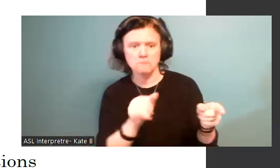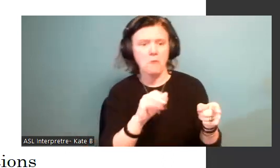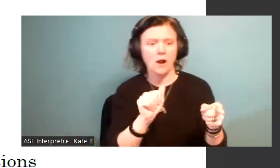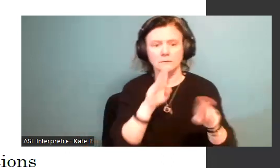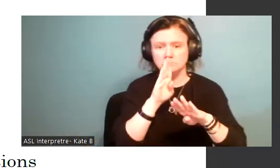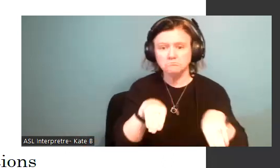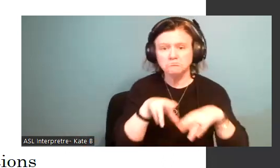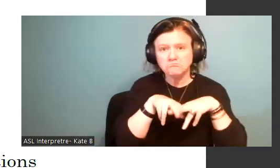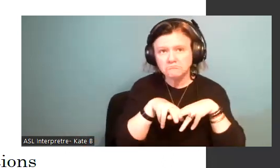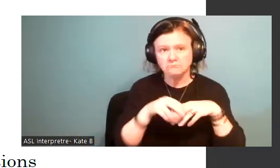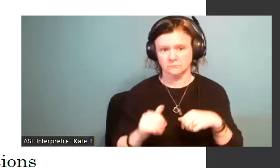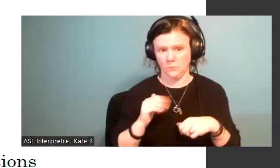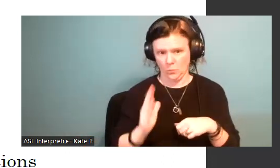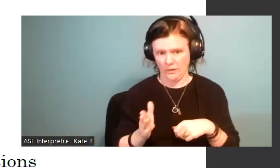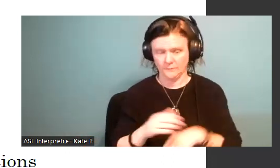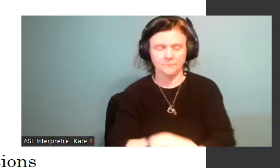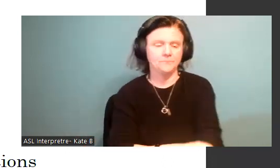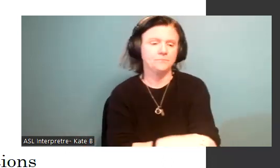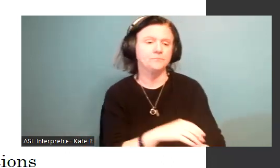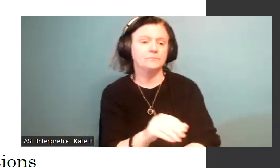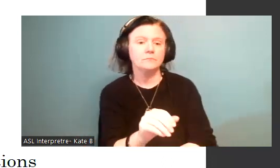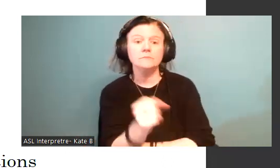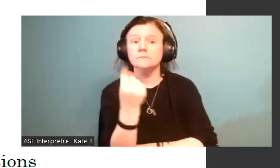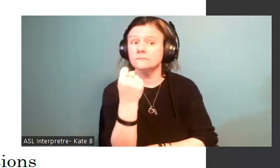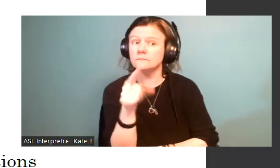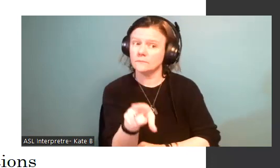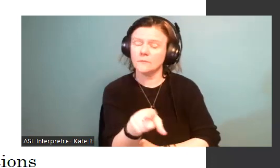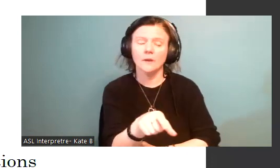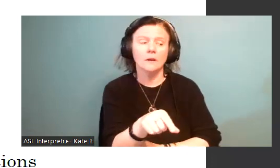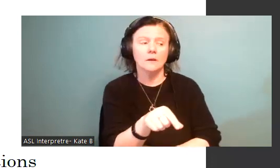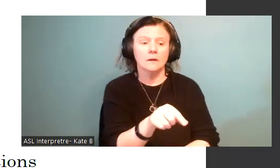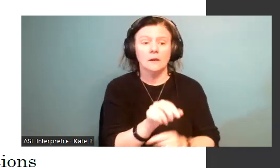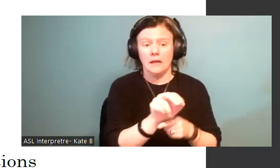own. It has to be used with something like HTML or Javascript. If assistive technology is not